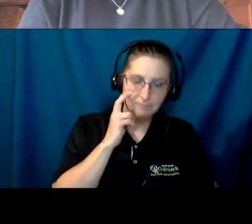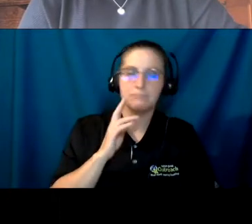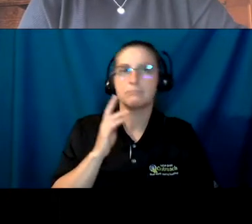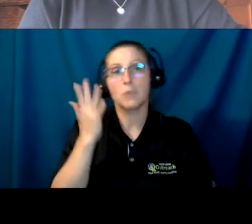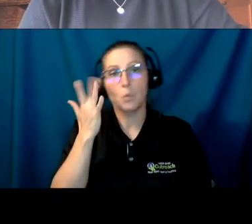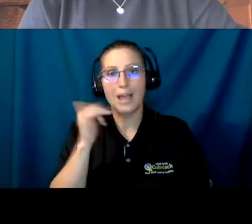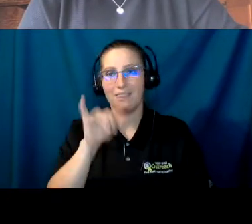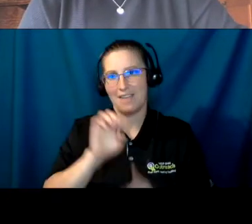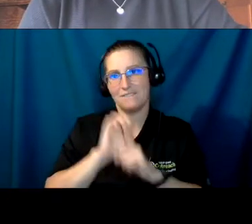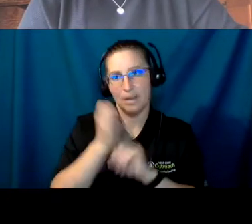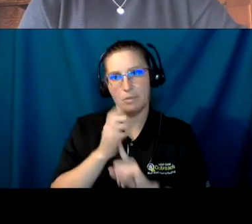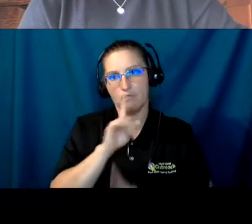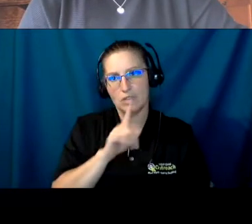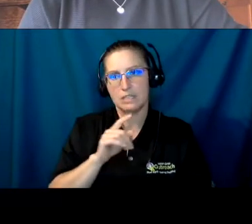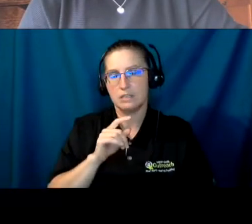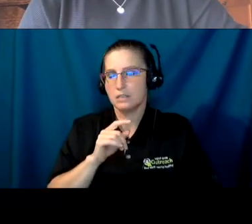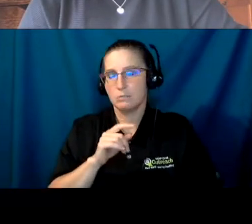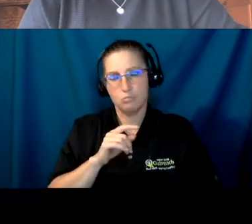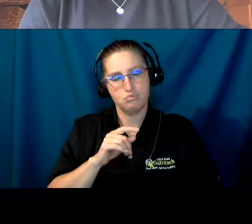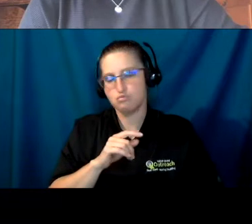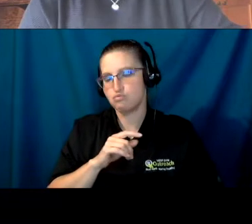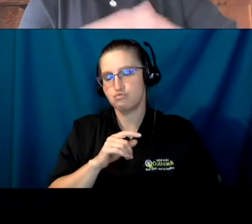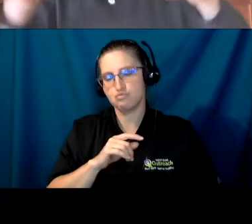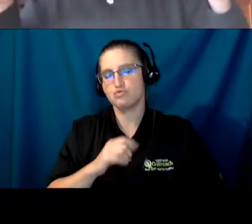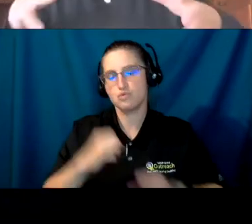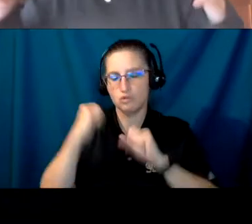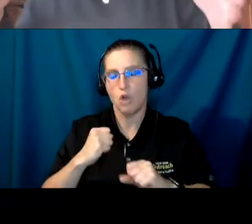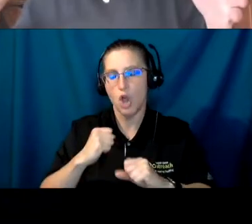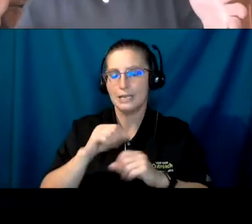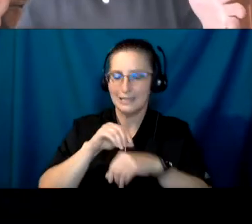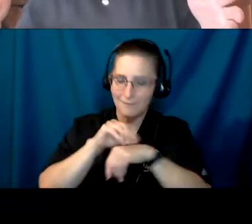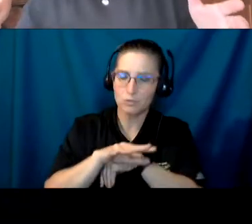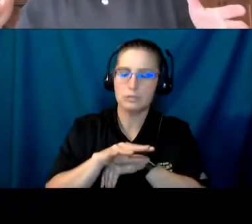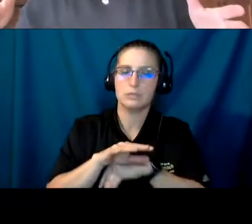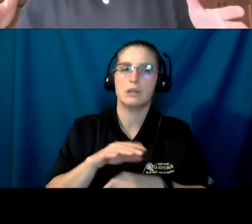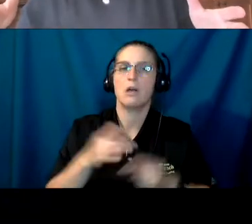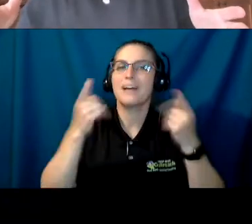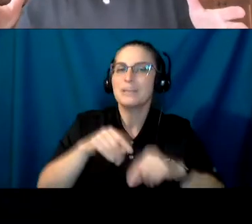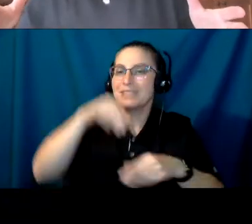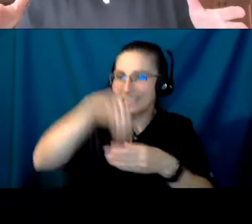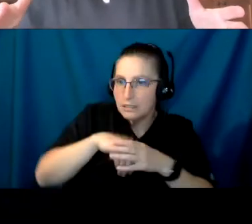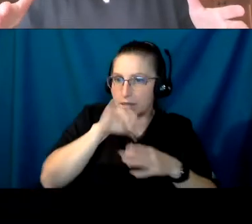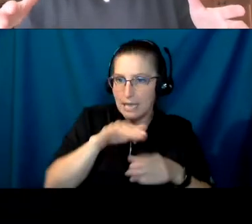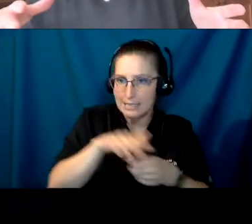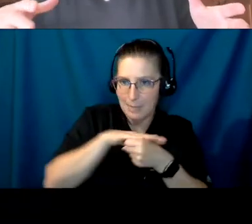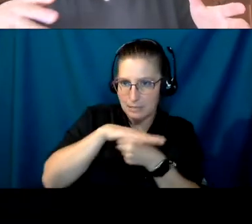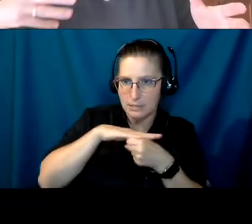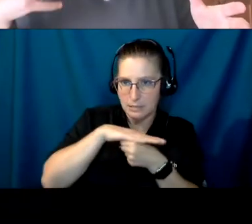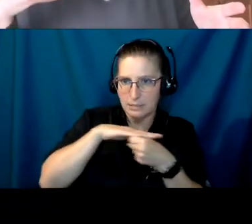has really has a really strong influence on interaction, so what's happening in the space